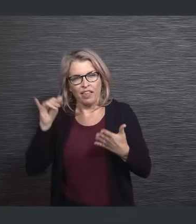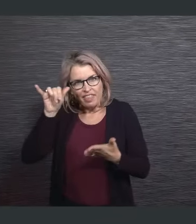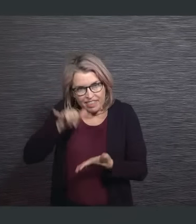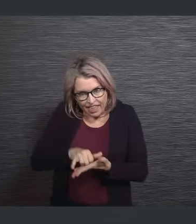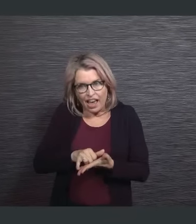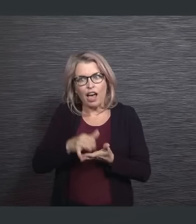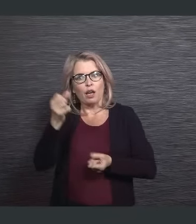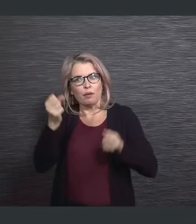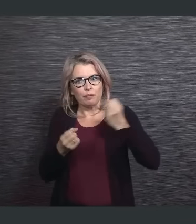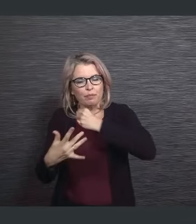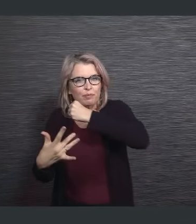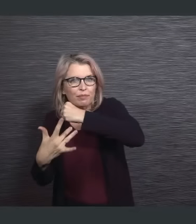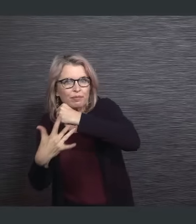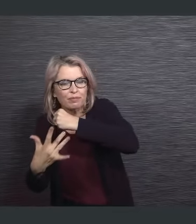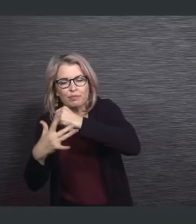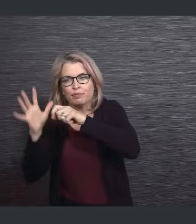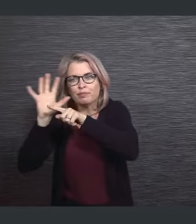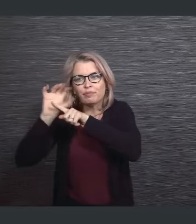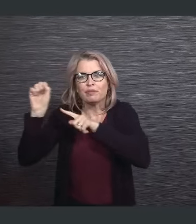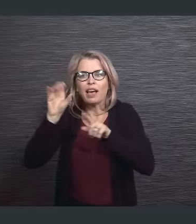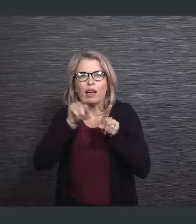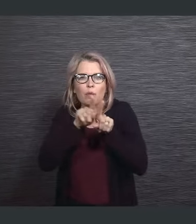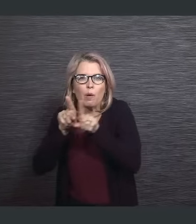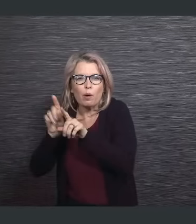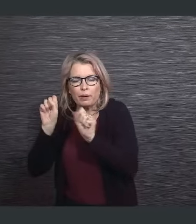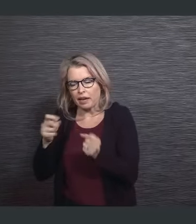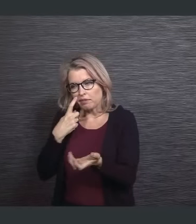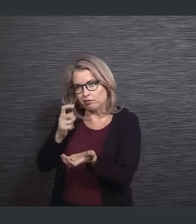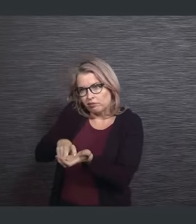and where mobility can detect and understand